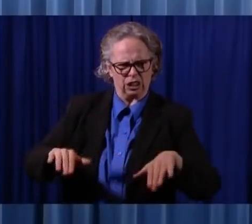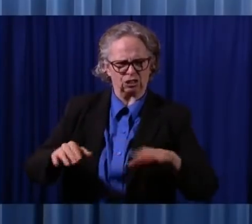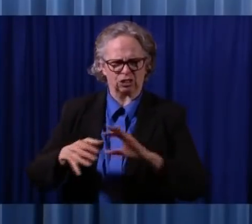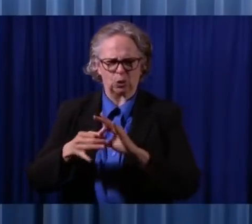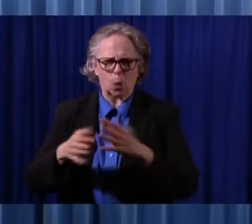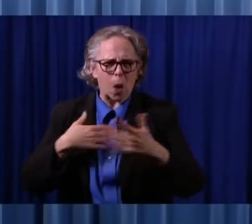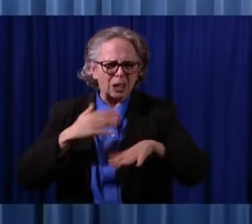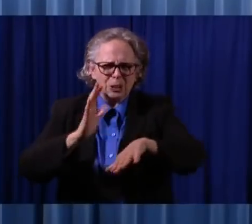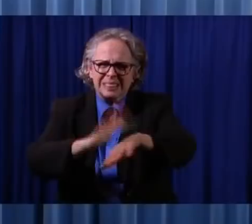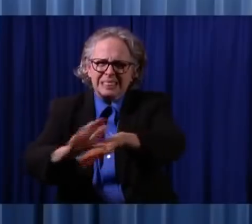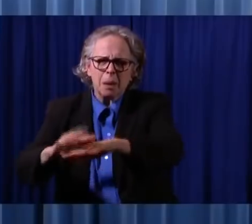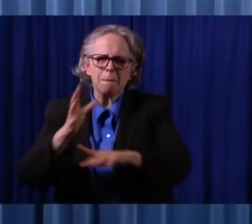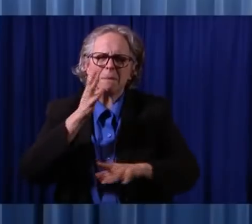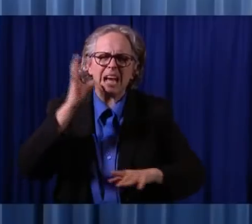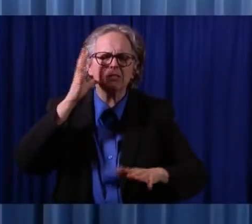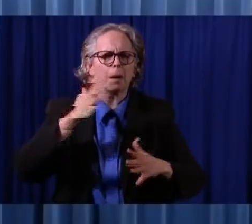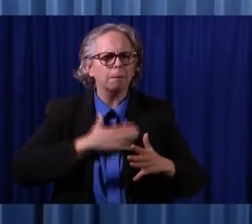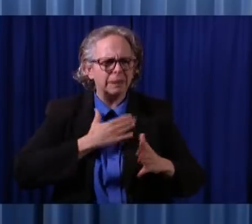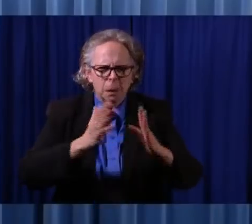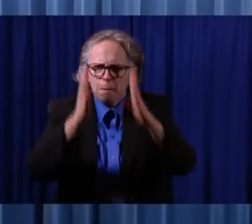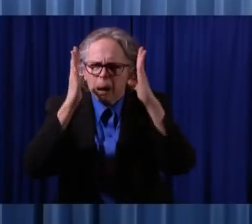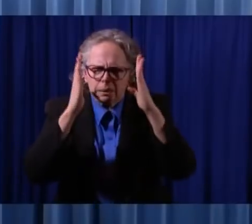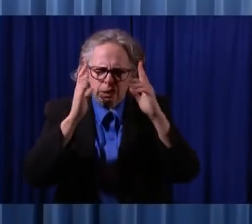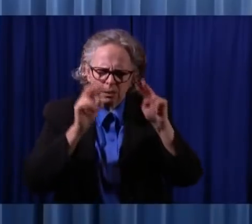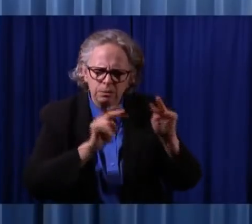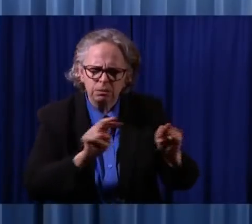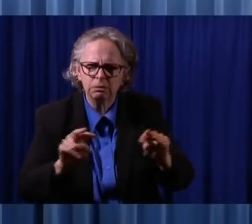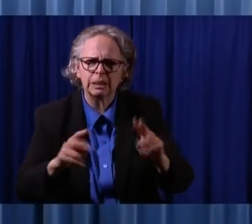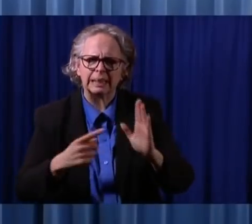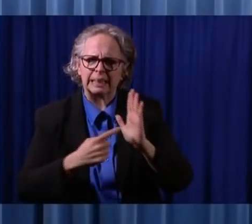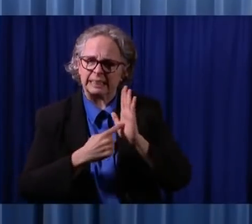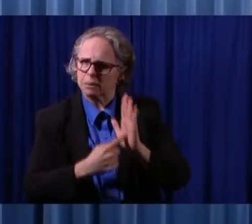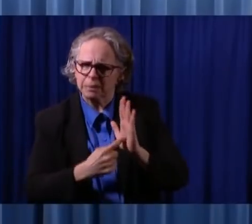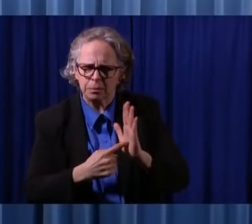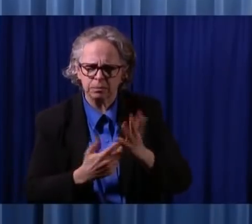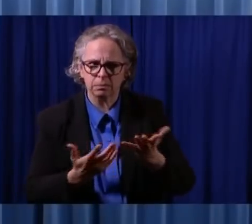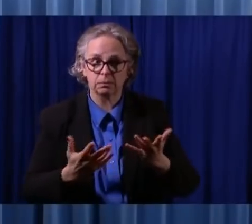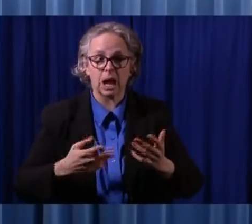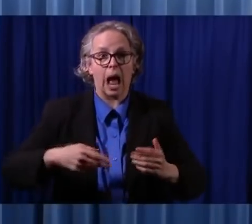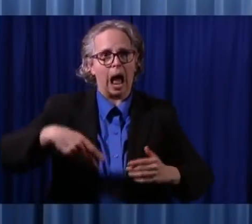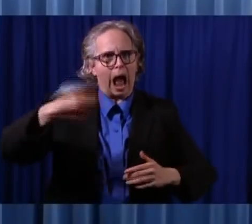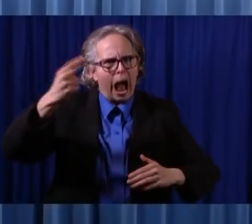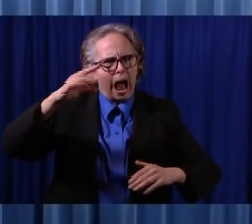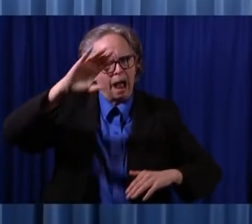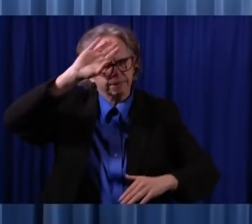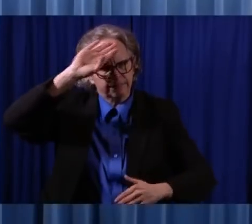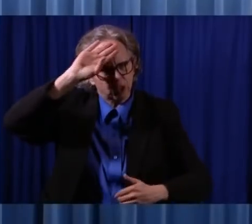INFLAMMATORY SYSTEM SYMPTOMS YOU MENTIONED. I DO WANT TO REMIND PARENTS TO